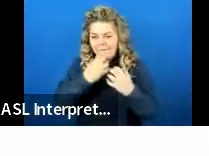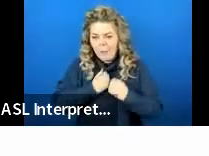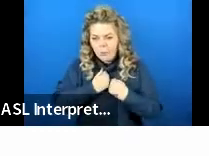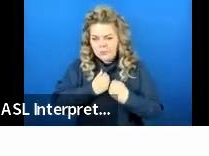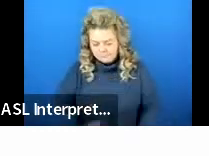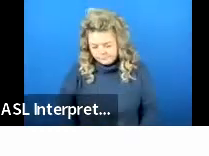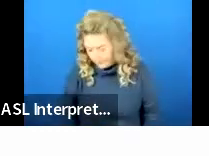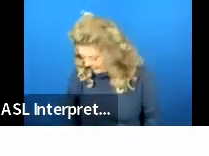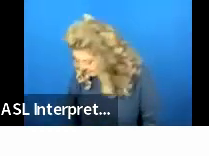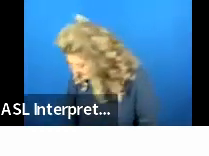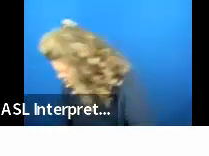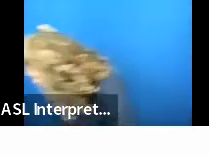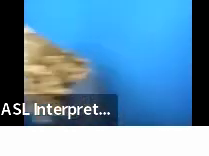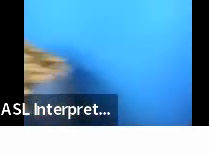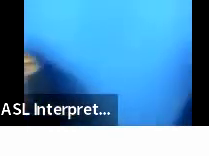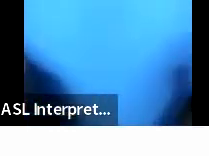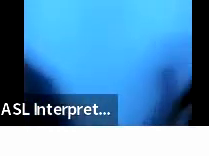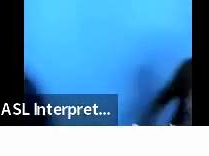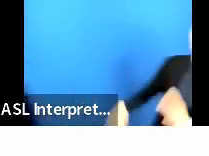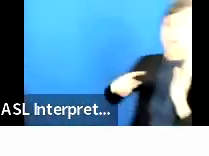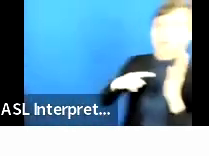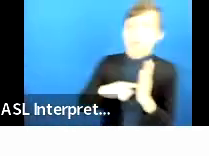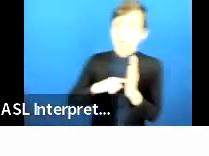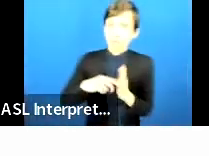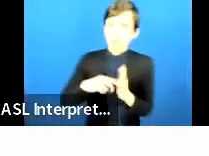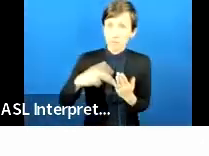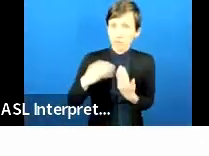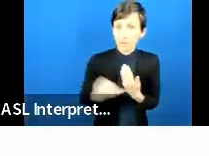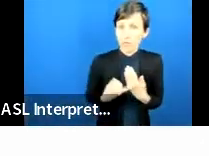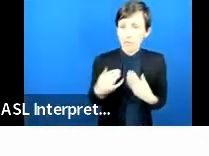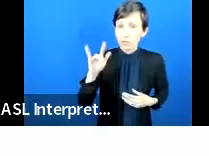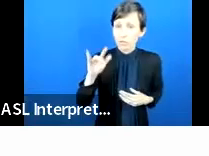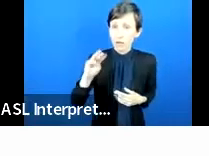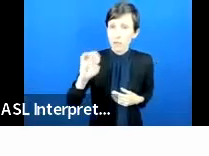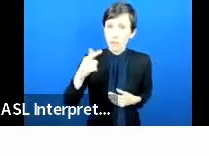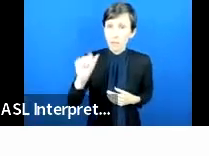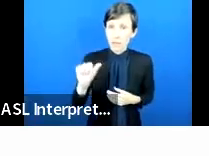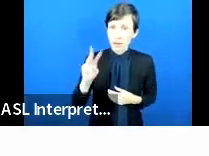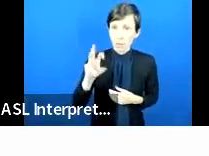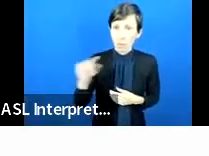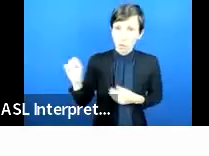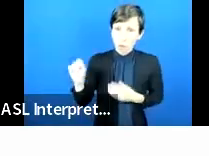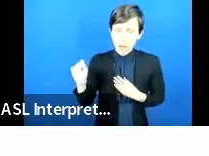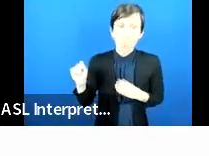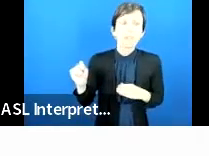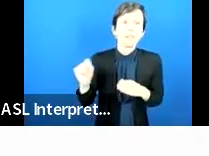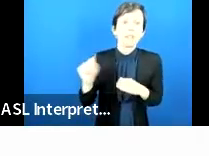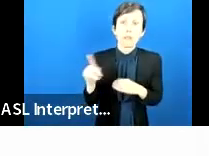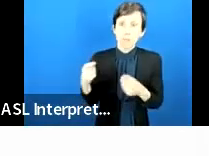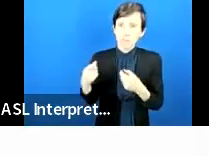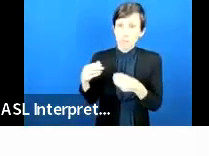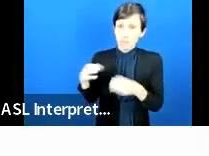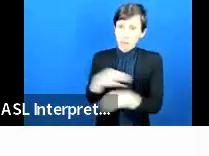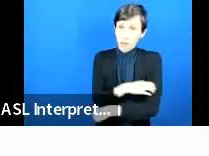Example projects include a 25 megawatt onsite silver installation by radio power to serve U OFMs, three campuses,